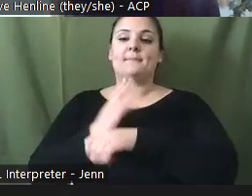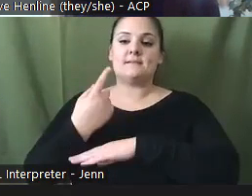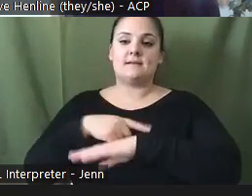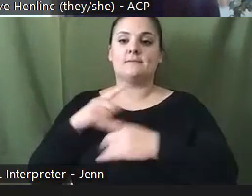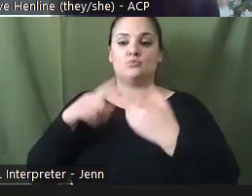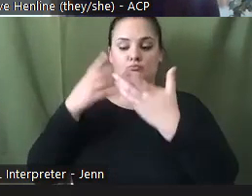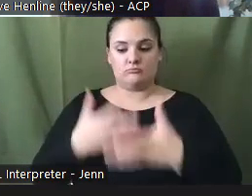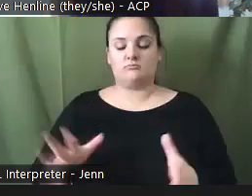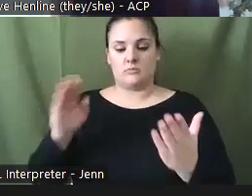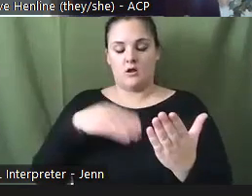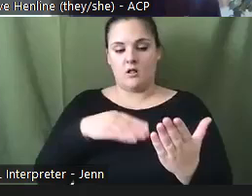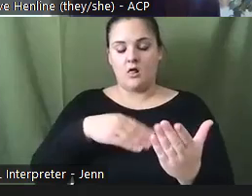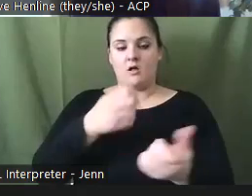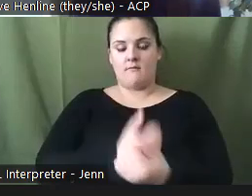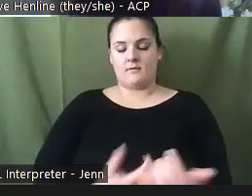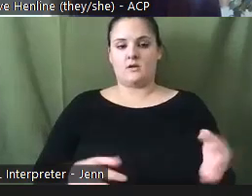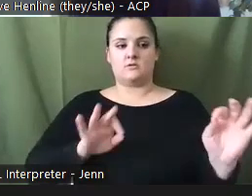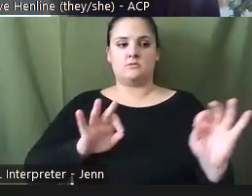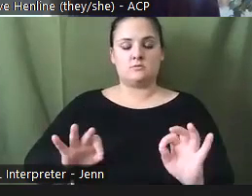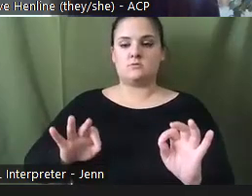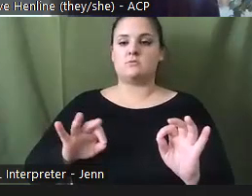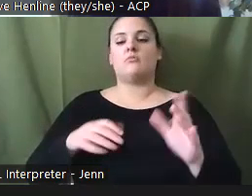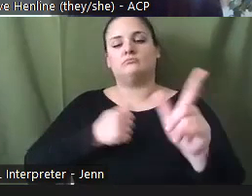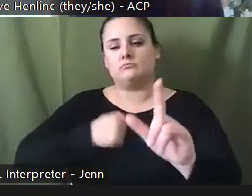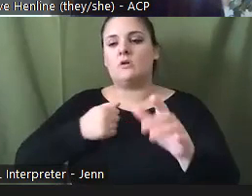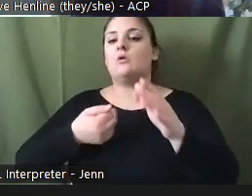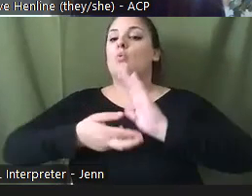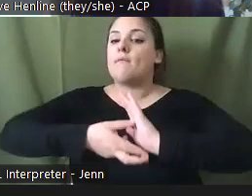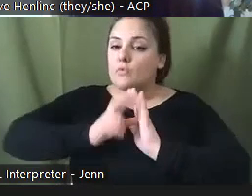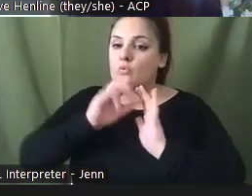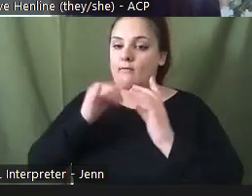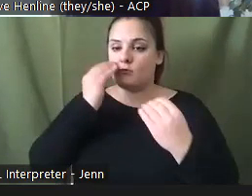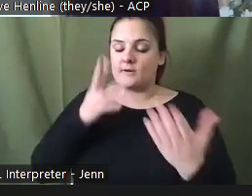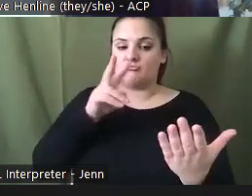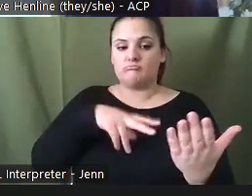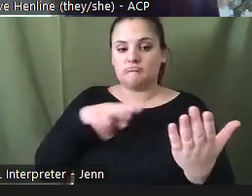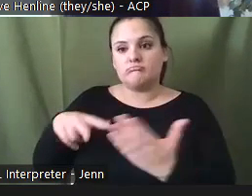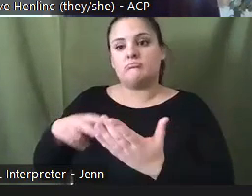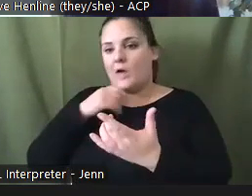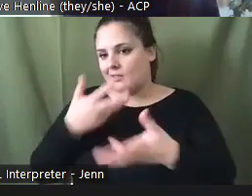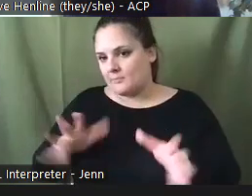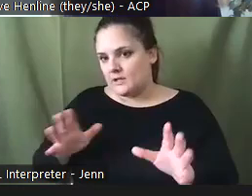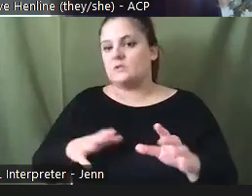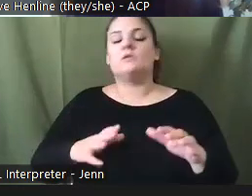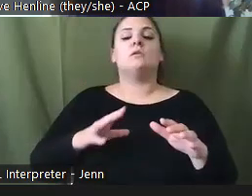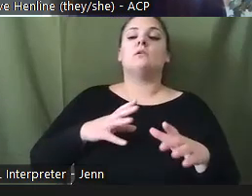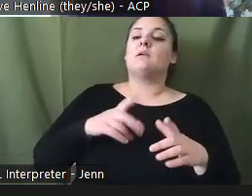information, or rather review that information, and complete the certification to then provide a